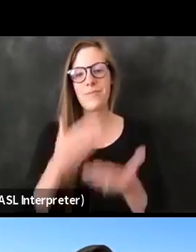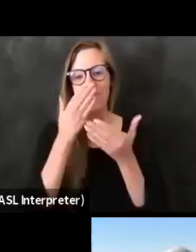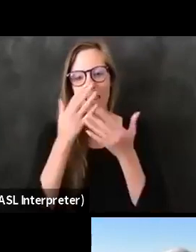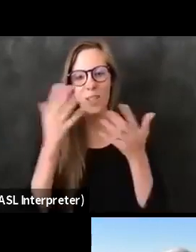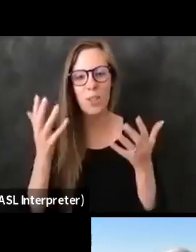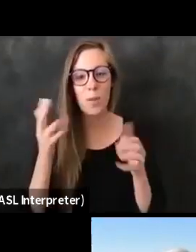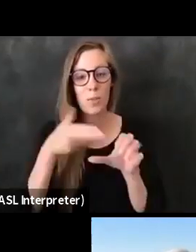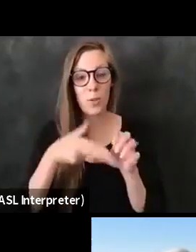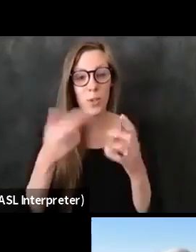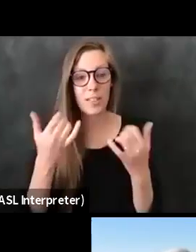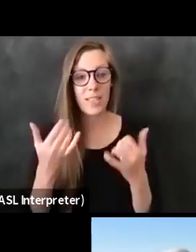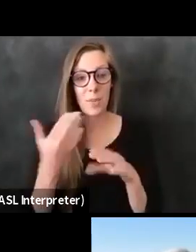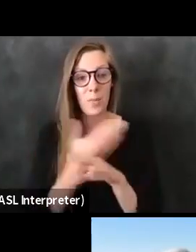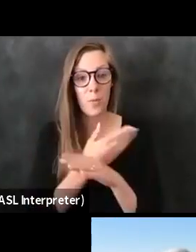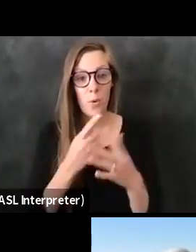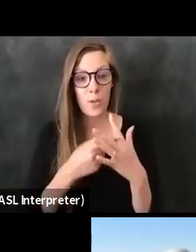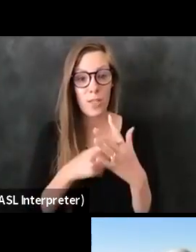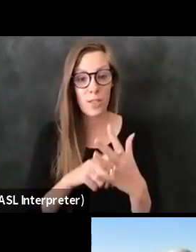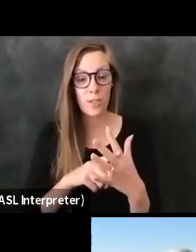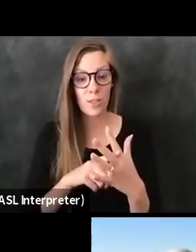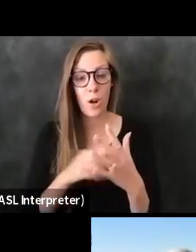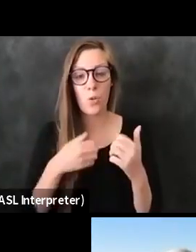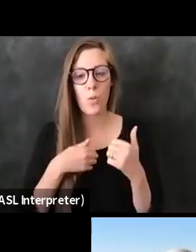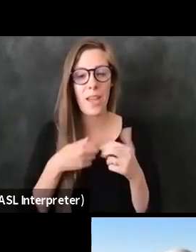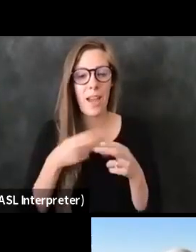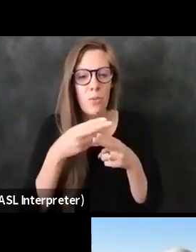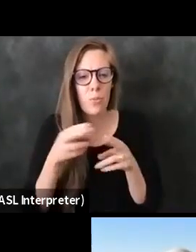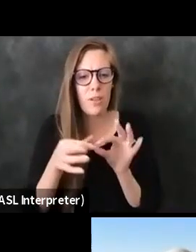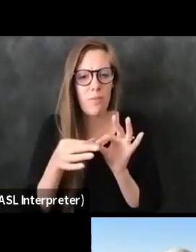Before we get started, we'd like to begin with a brief message from Gilbert Martinez